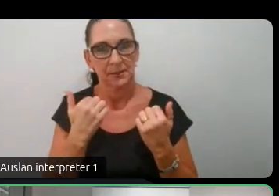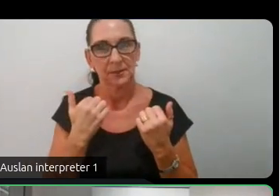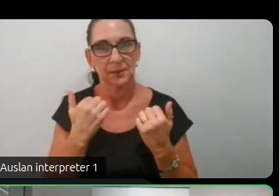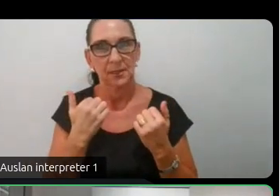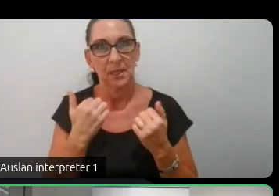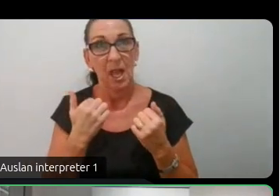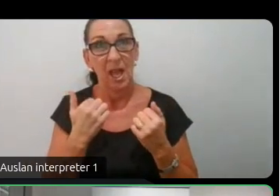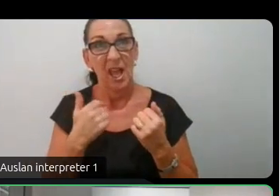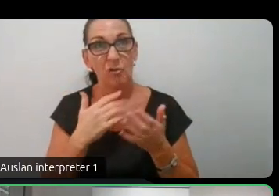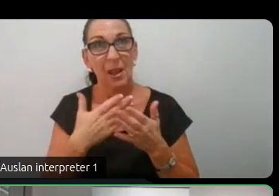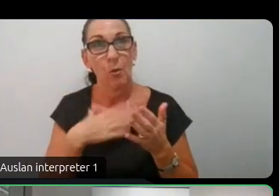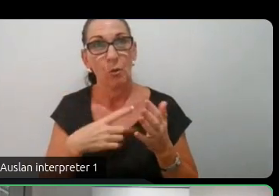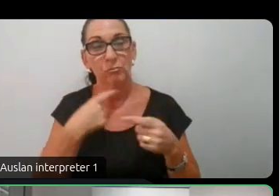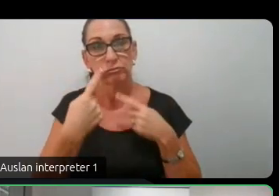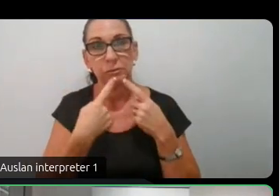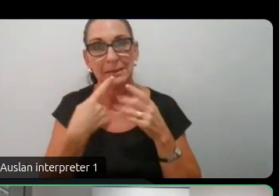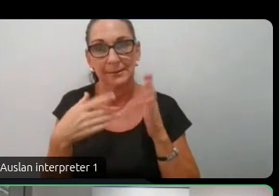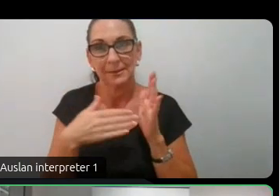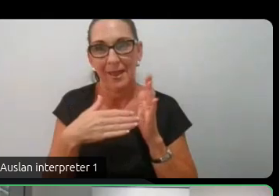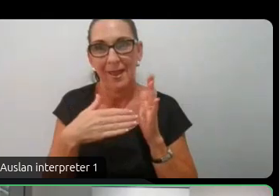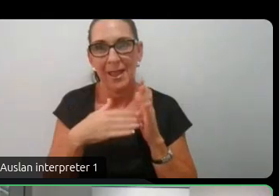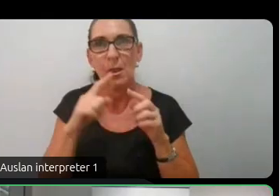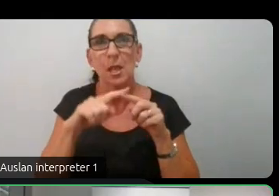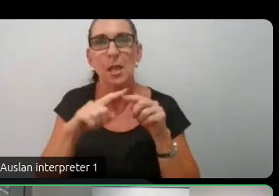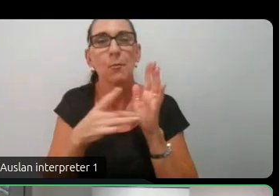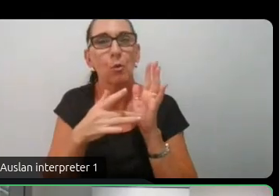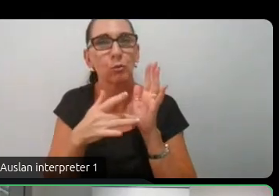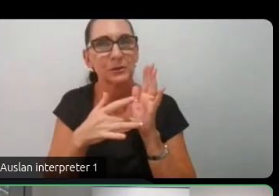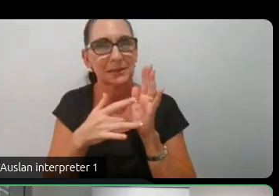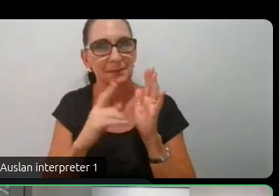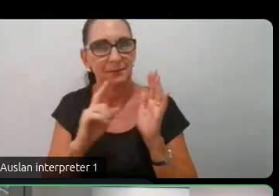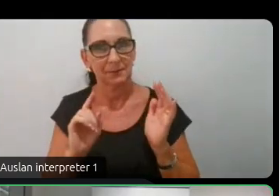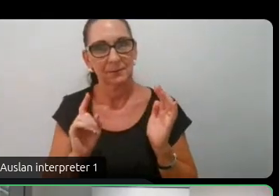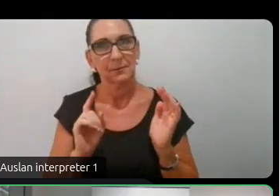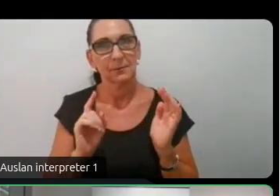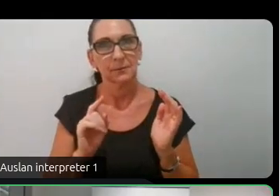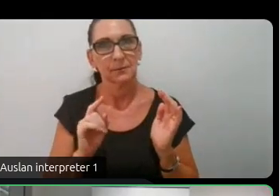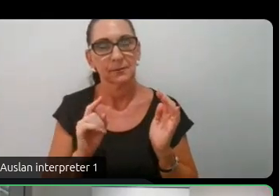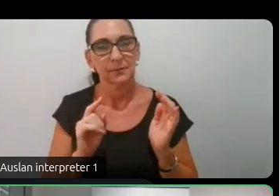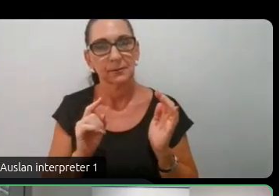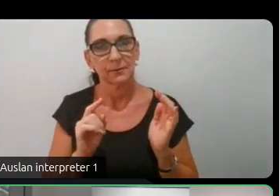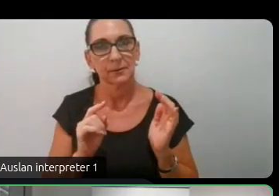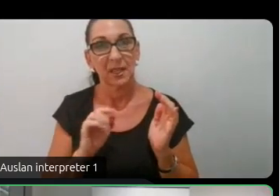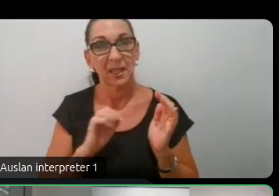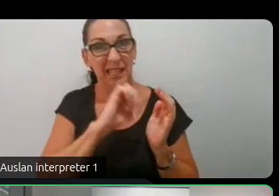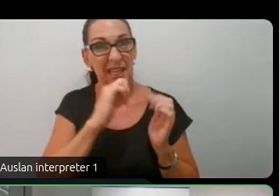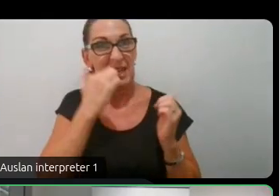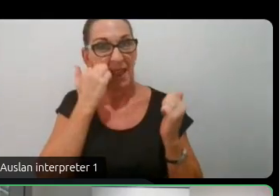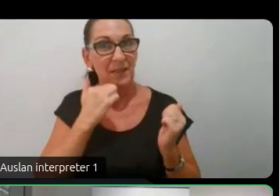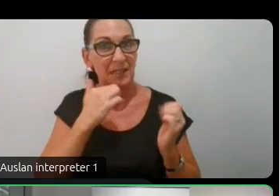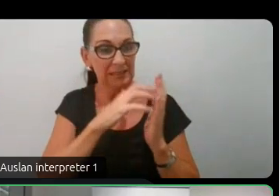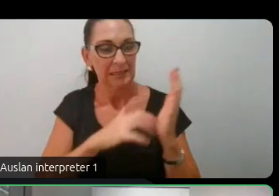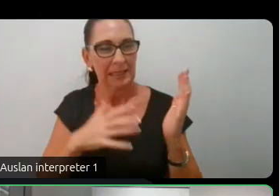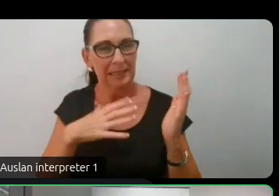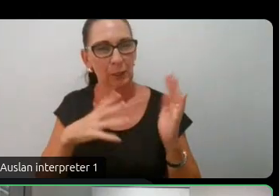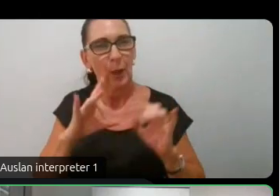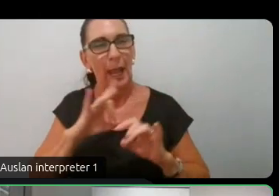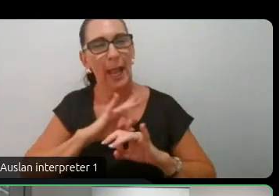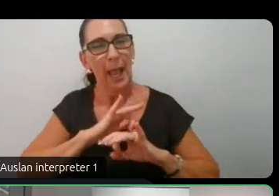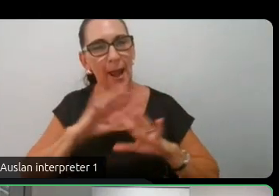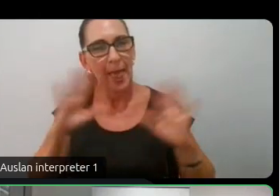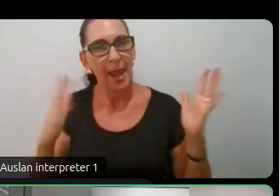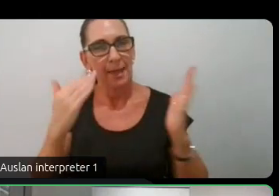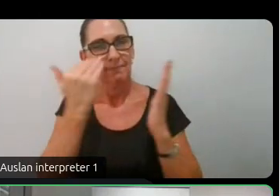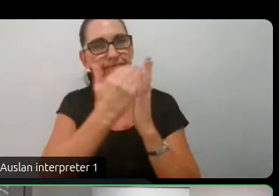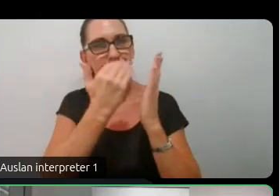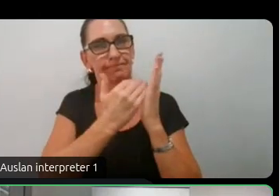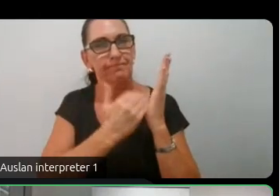through today is uh you the evidence really needs to very clearly set out why a recommendation has